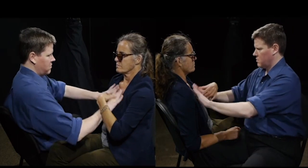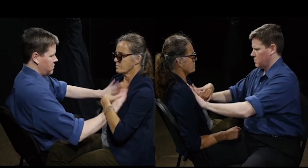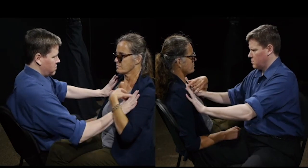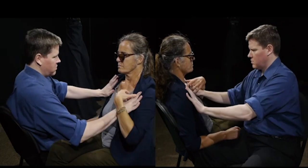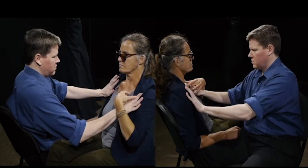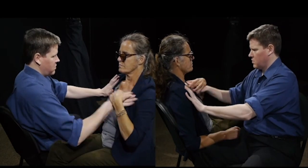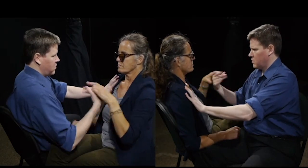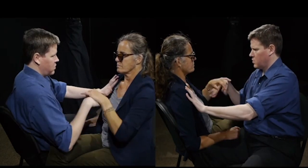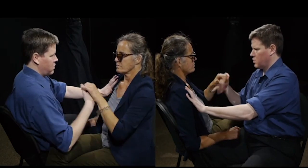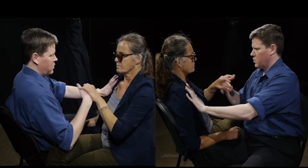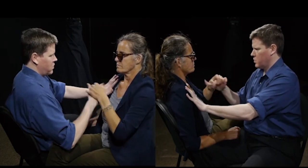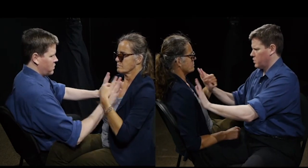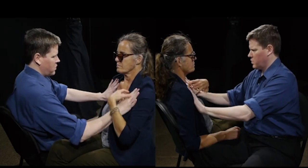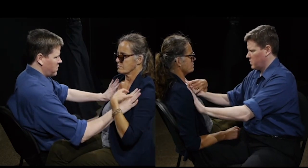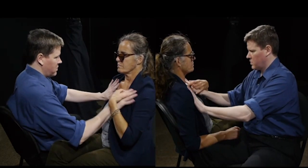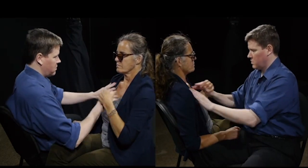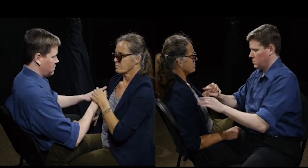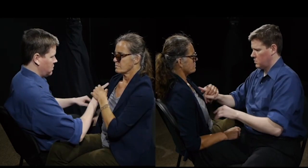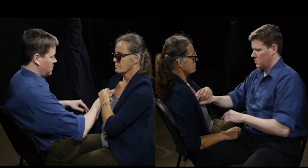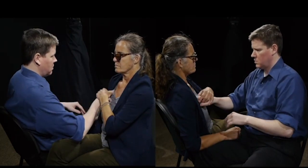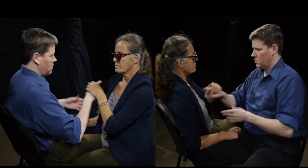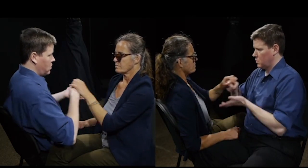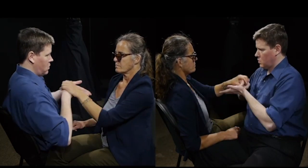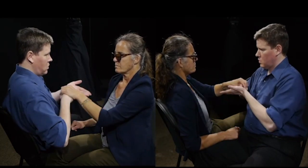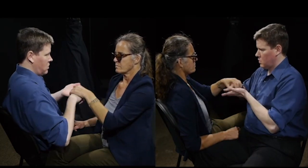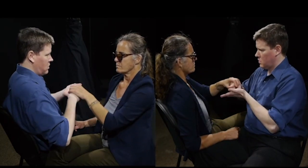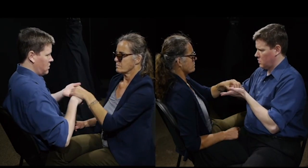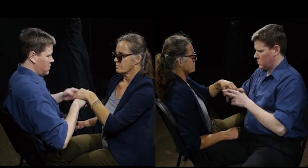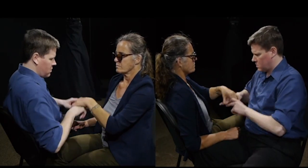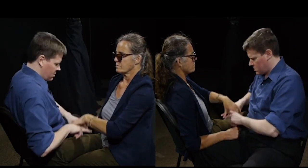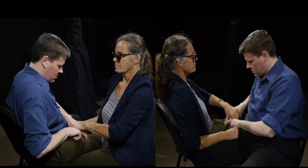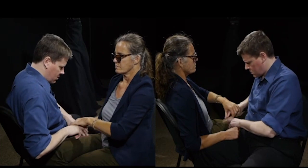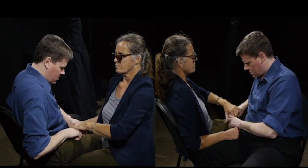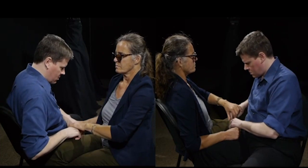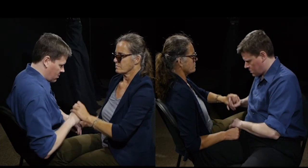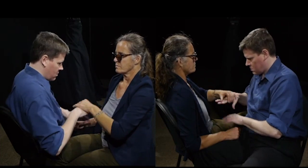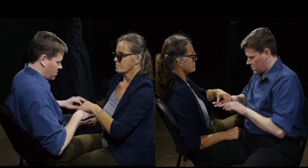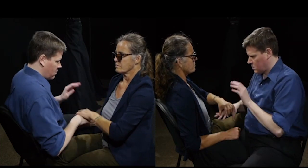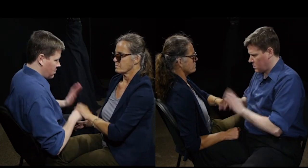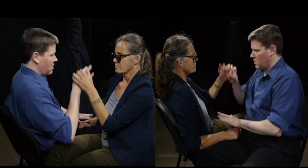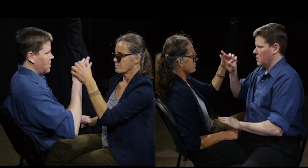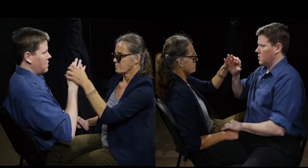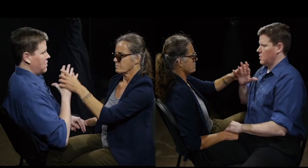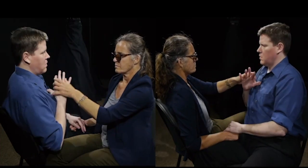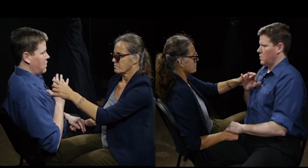Linguistic research is now uncovering the many consequences of that difference